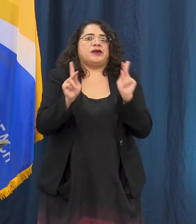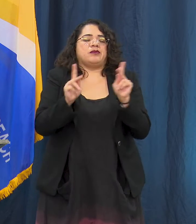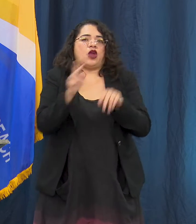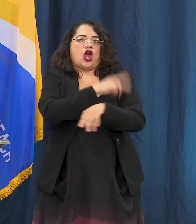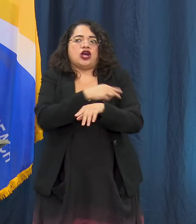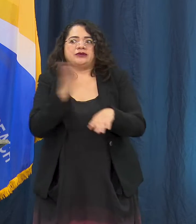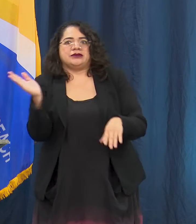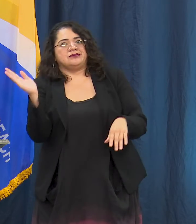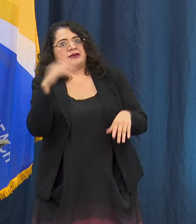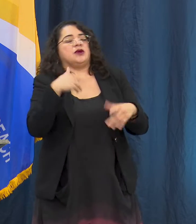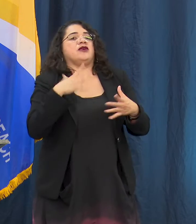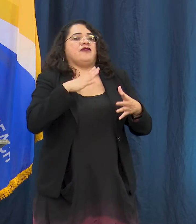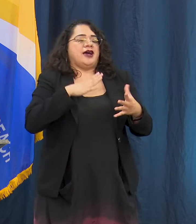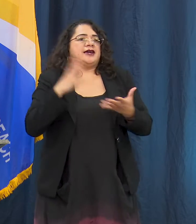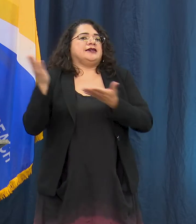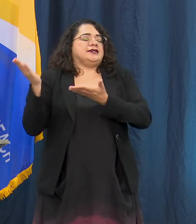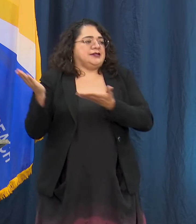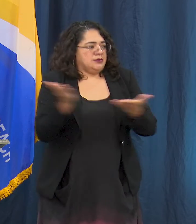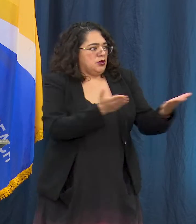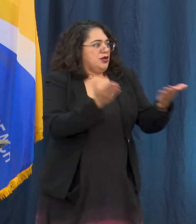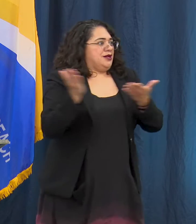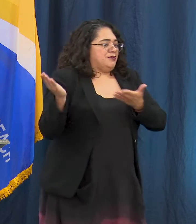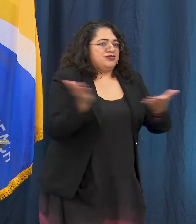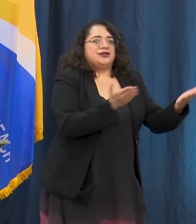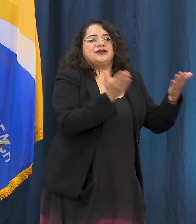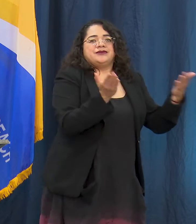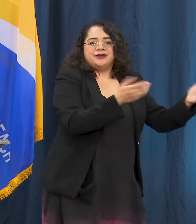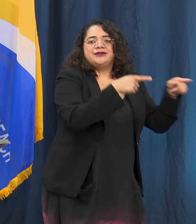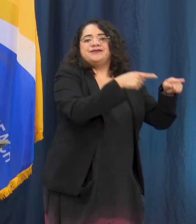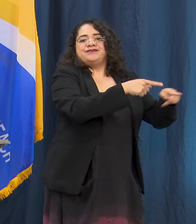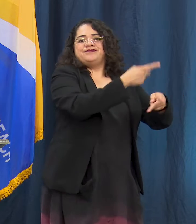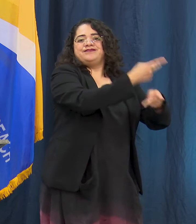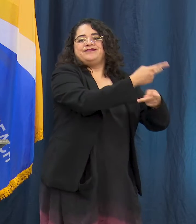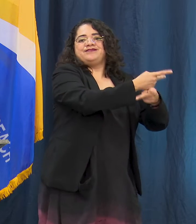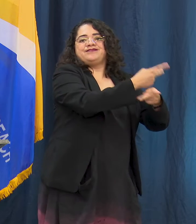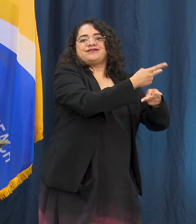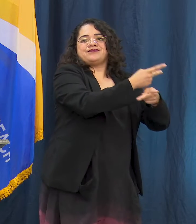that as part of the uptick but we do have capacity within our hospitals right